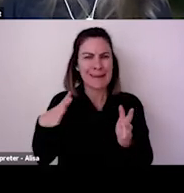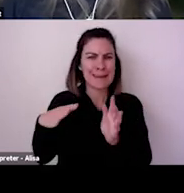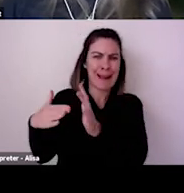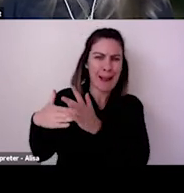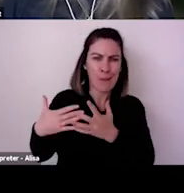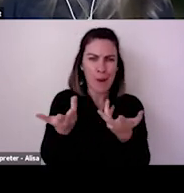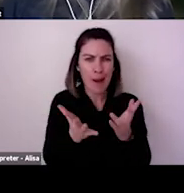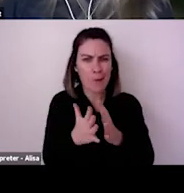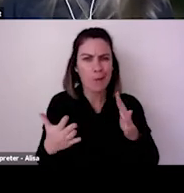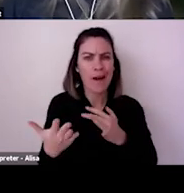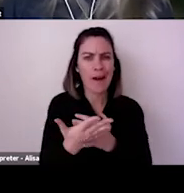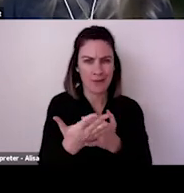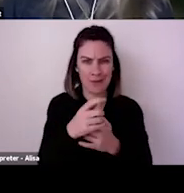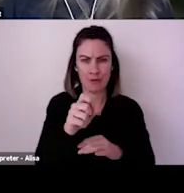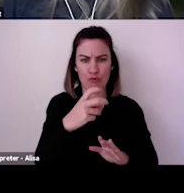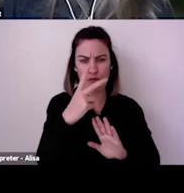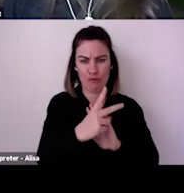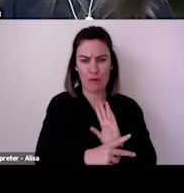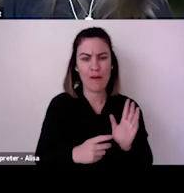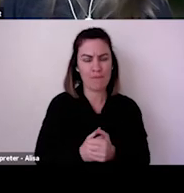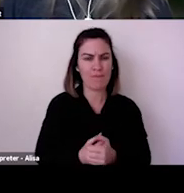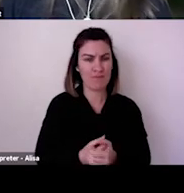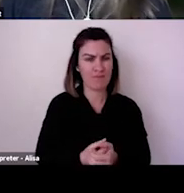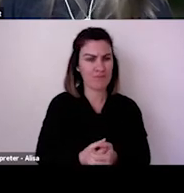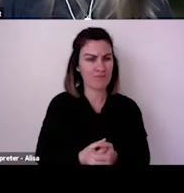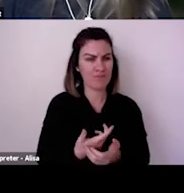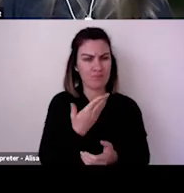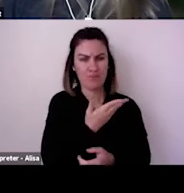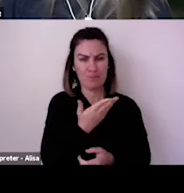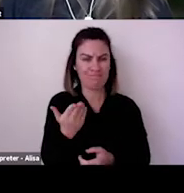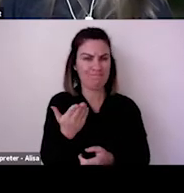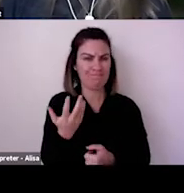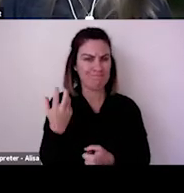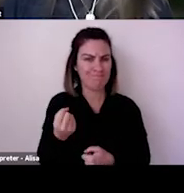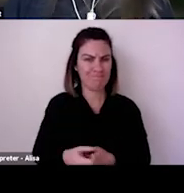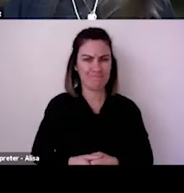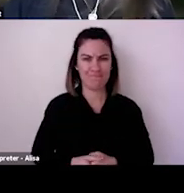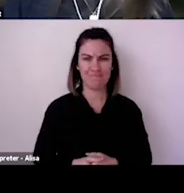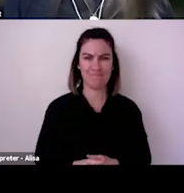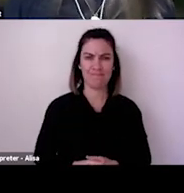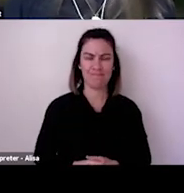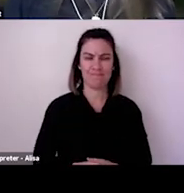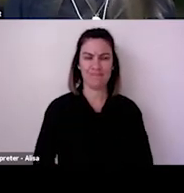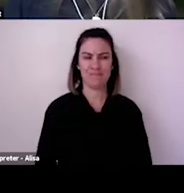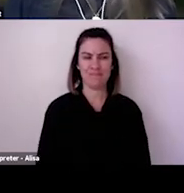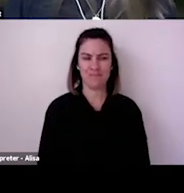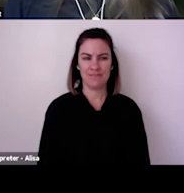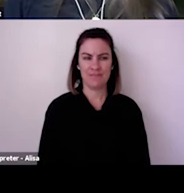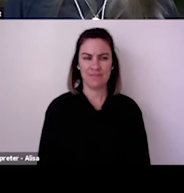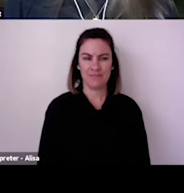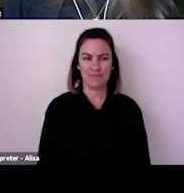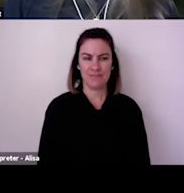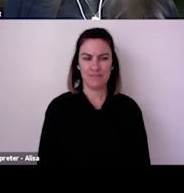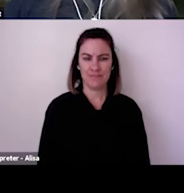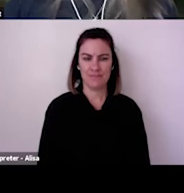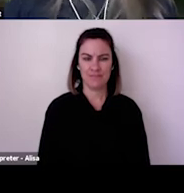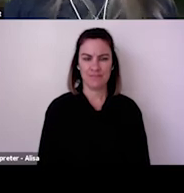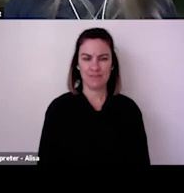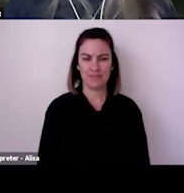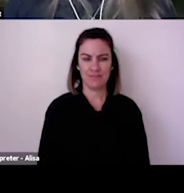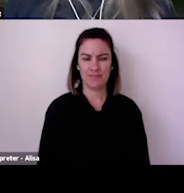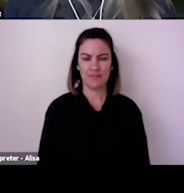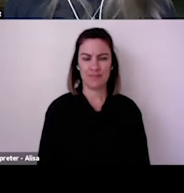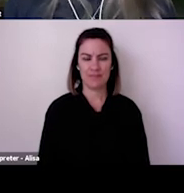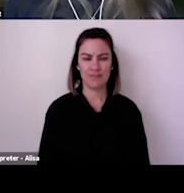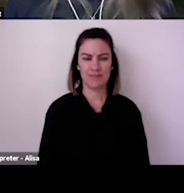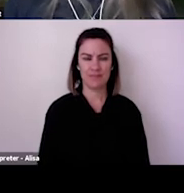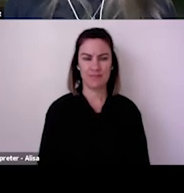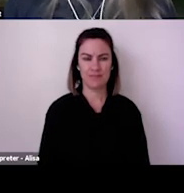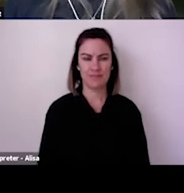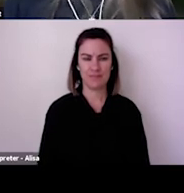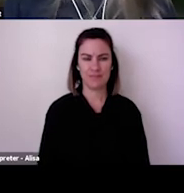next three to five years could look like and how can cultural organisations use data like